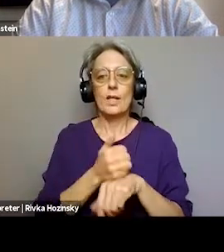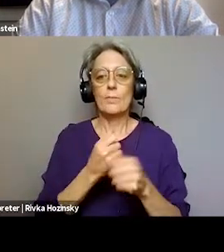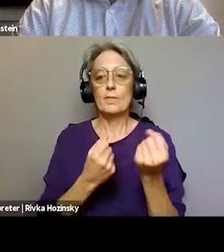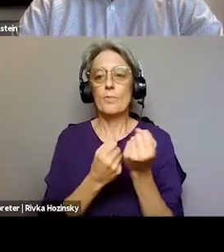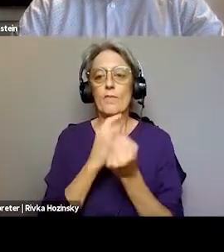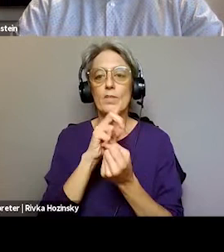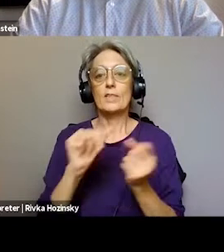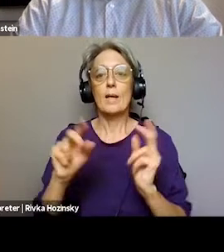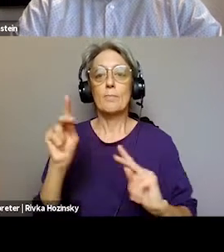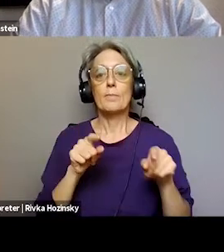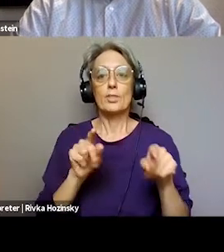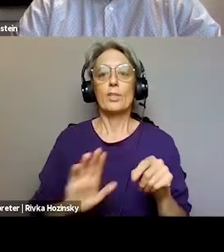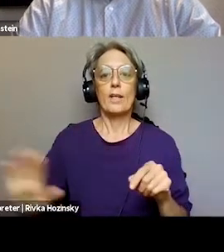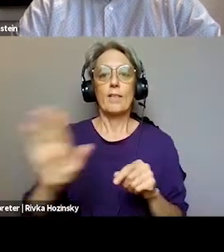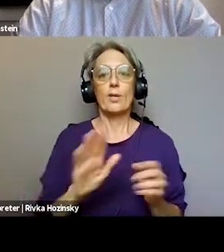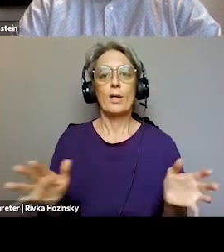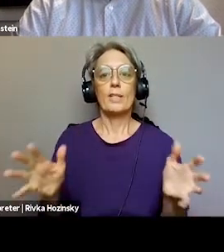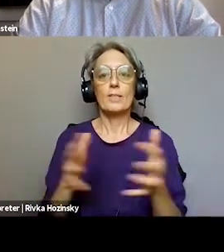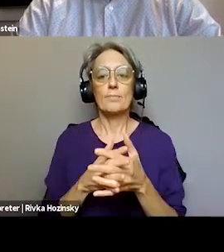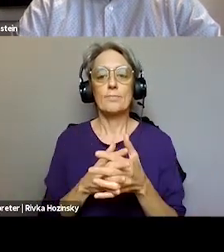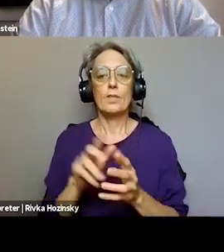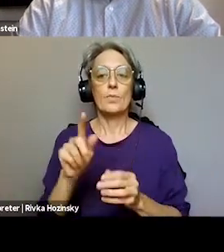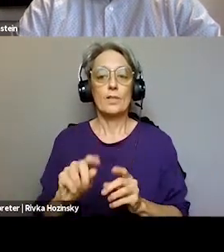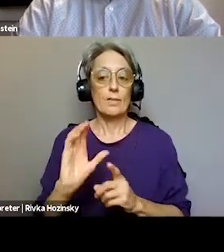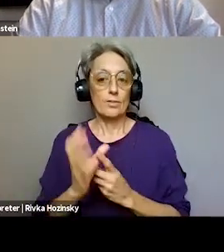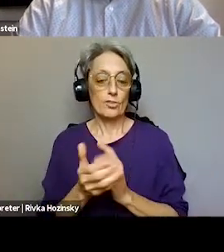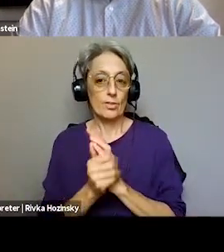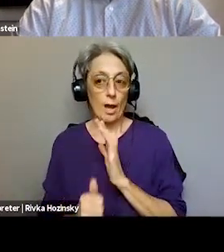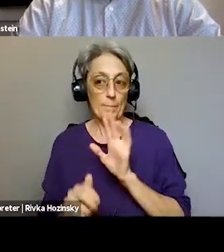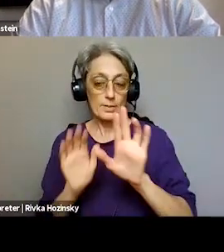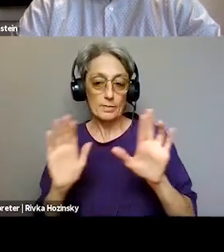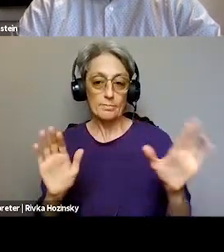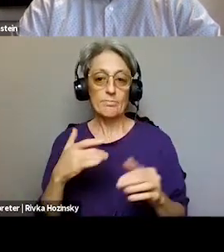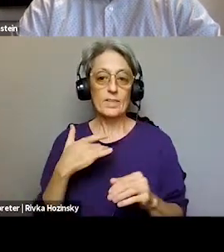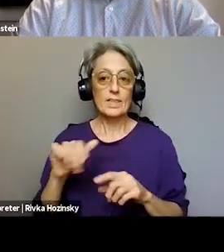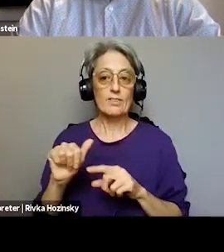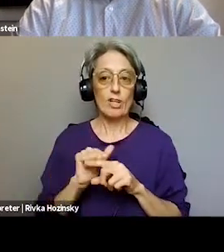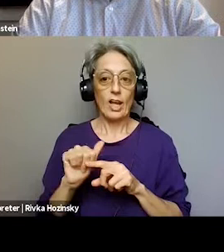their pregnancy, the need for cultural competency and sensitivity training for healthcare providers,